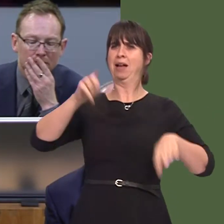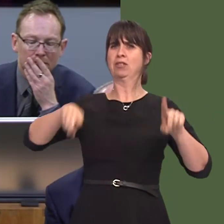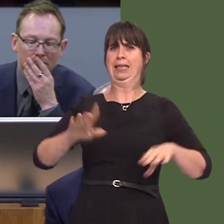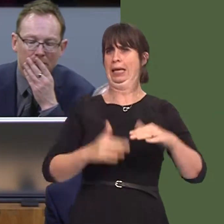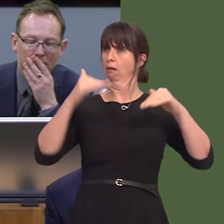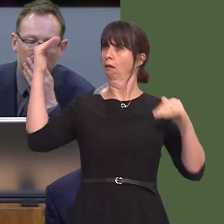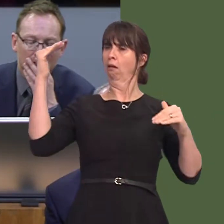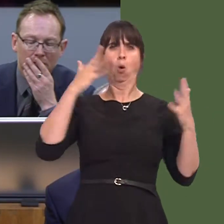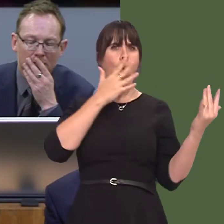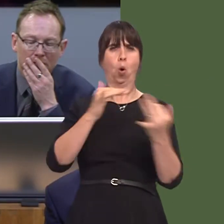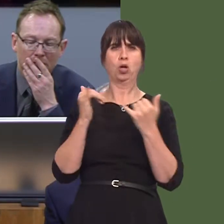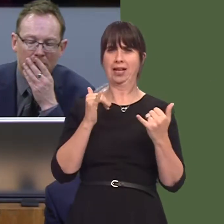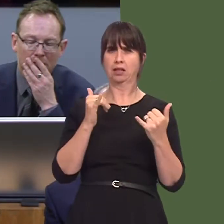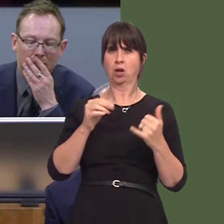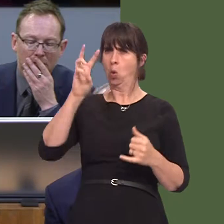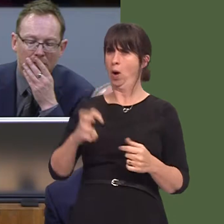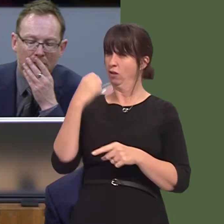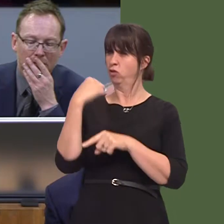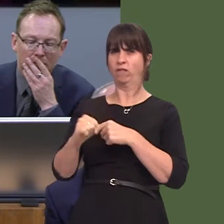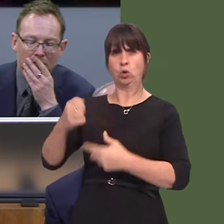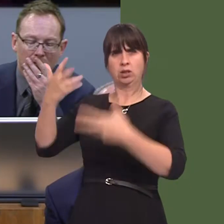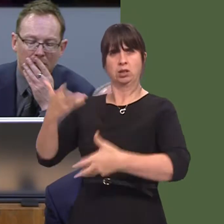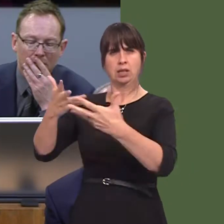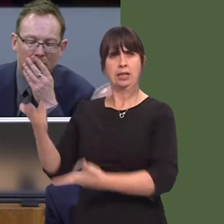And its findings are stark contrast for both the UK and Wales.